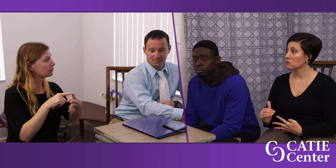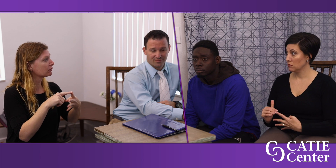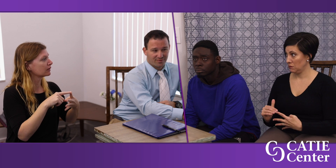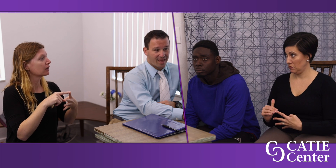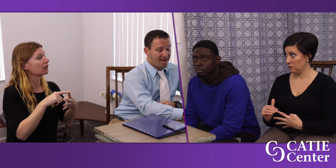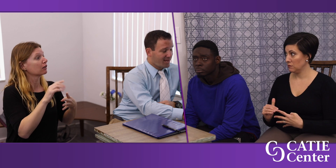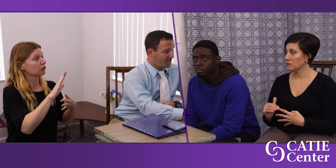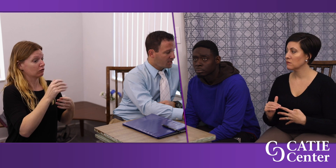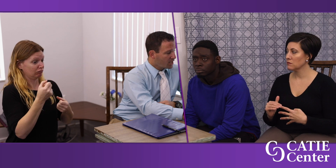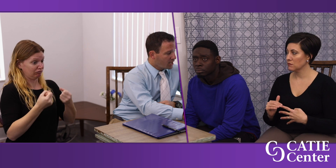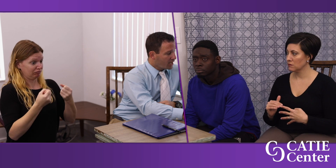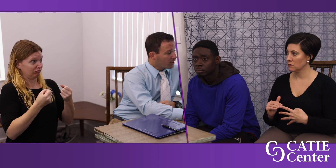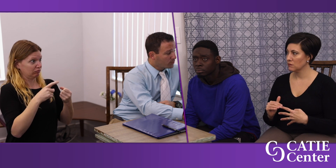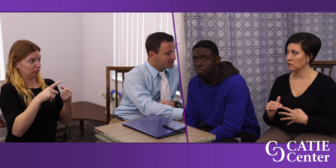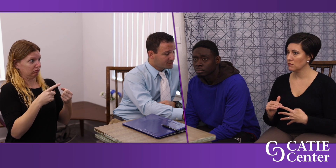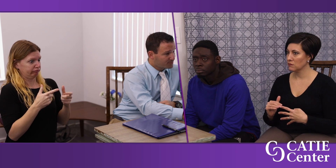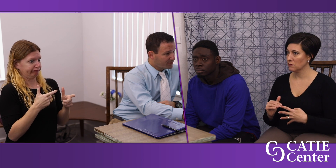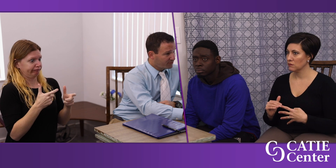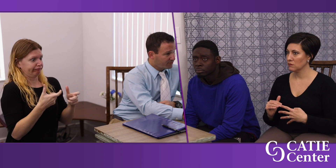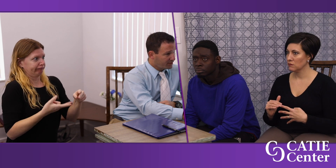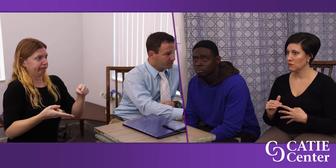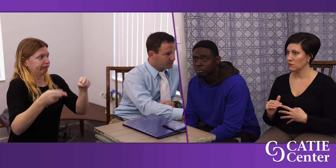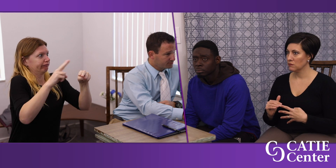A) increase the speed of your vehicle